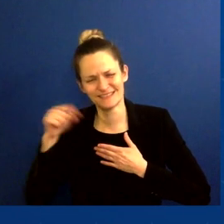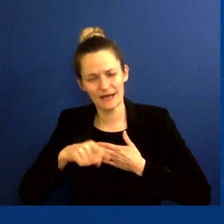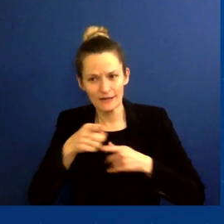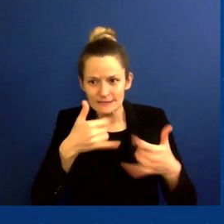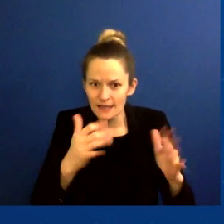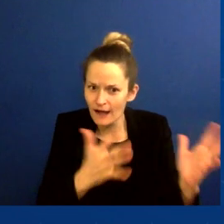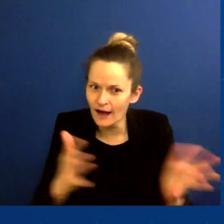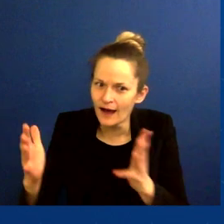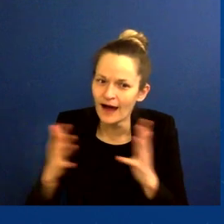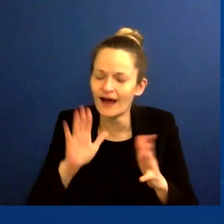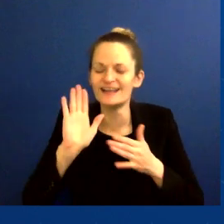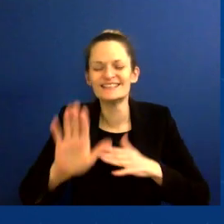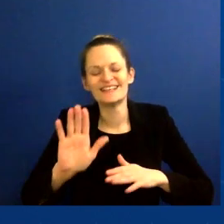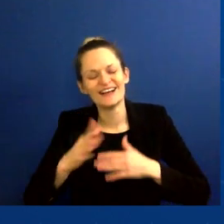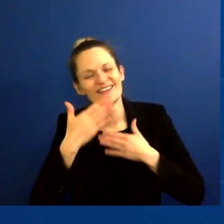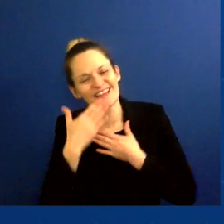It's always good to be in the House of Labor.